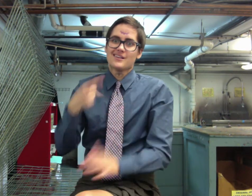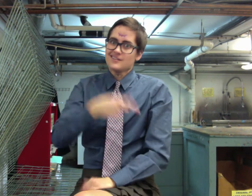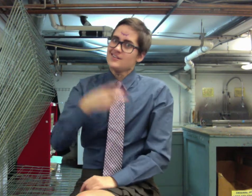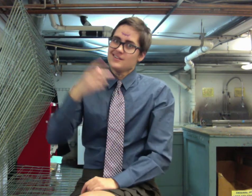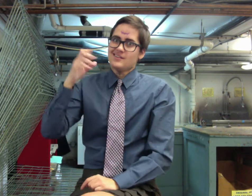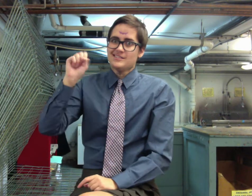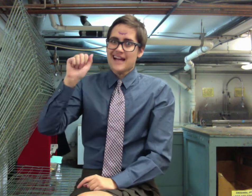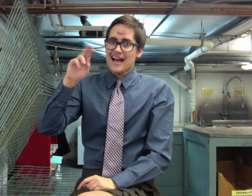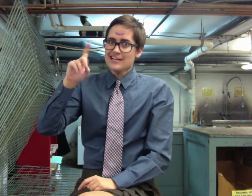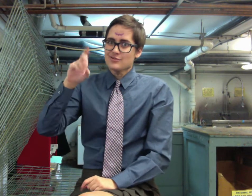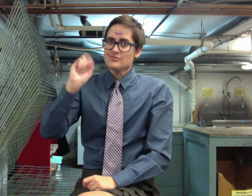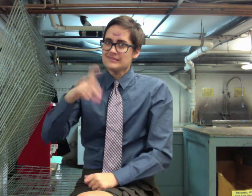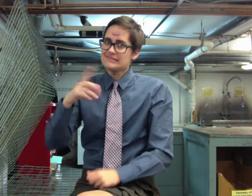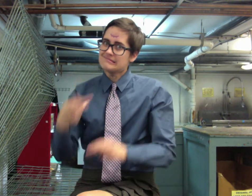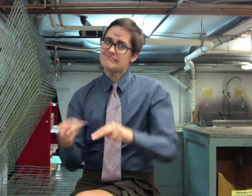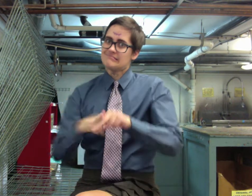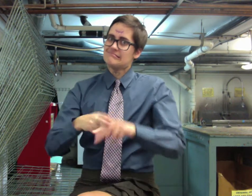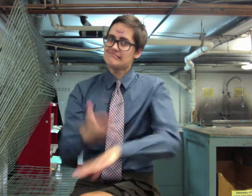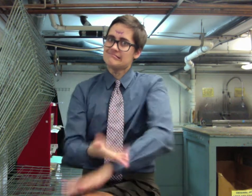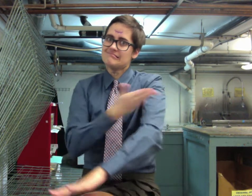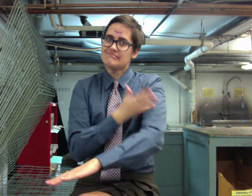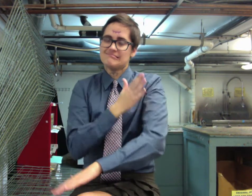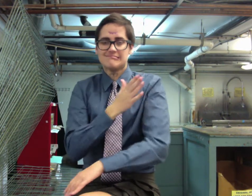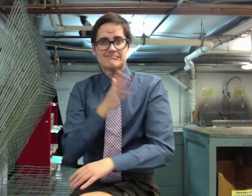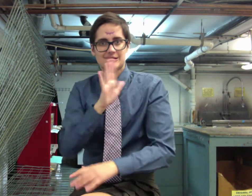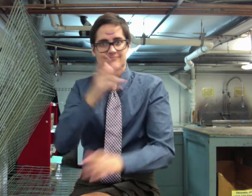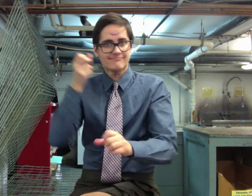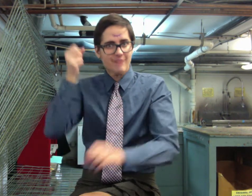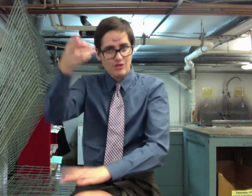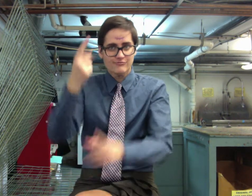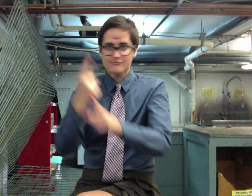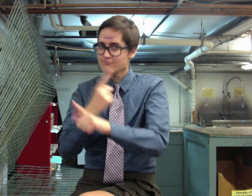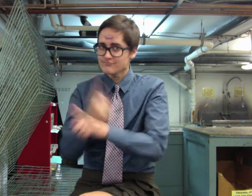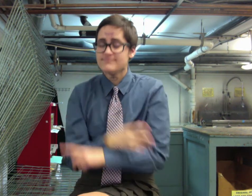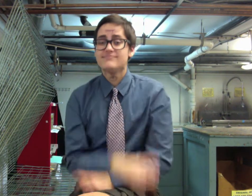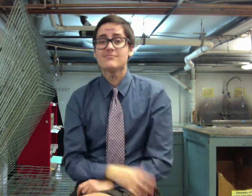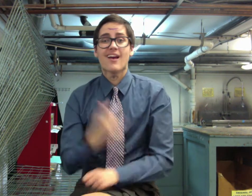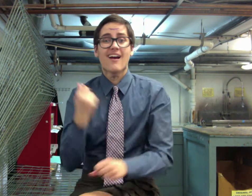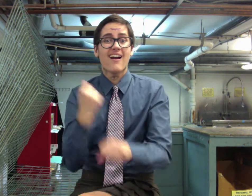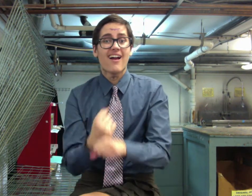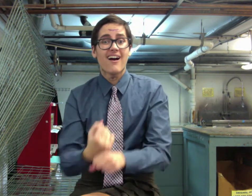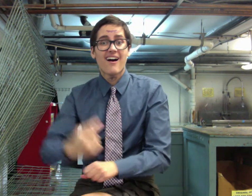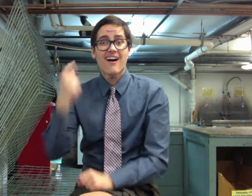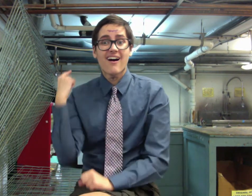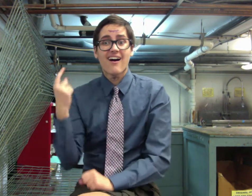a losing season record, Sanderro will have to improve his accuracy! Last year,